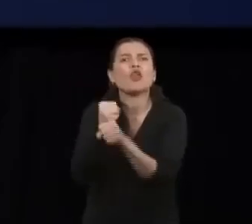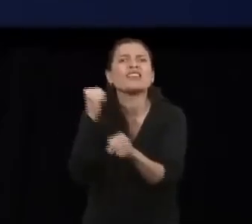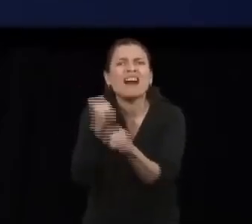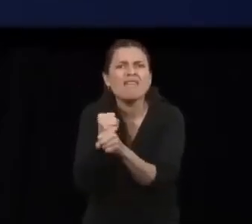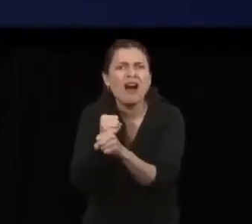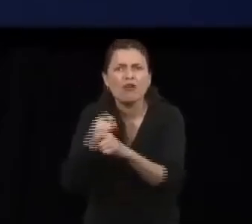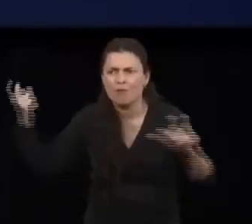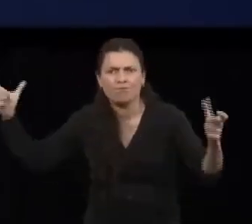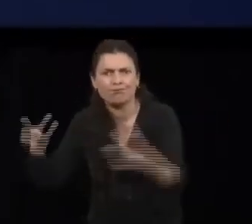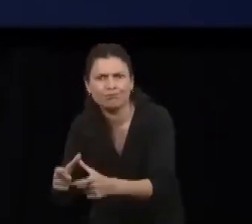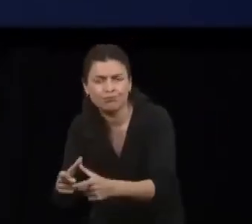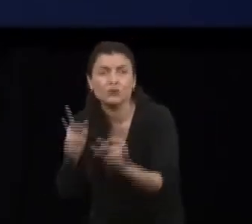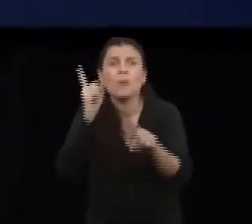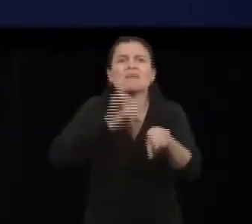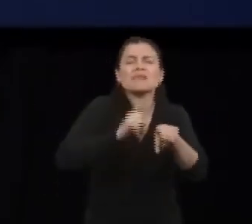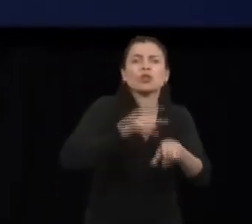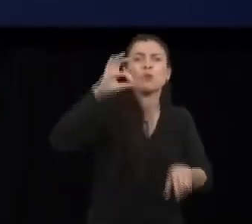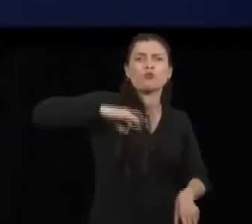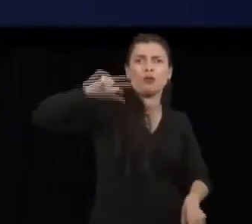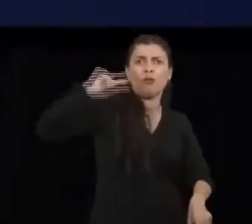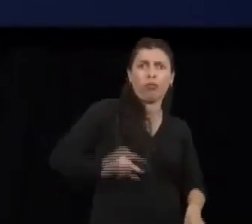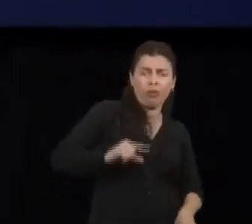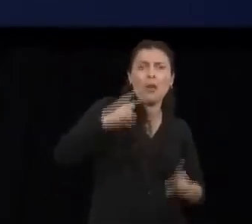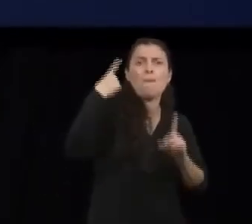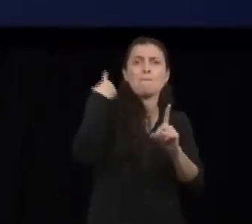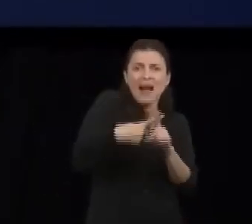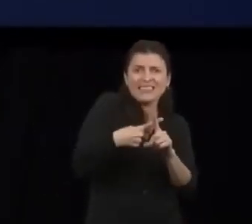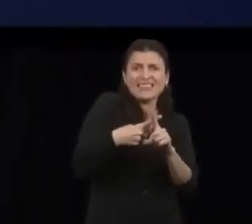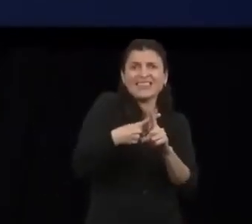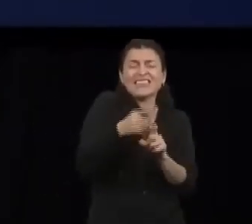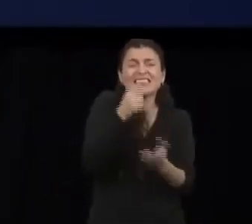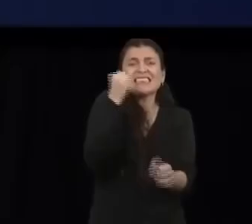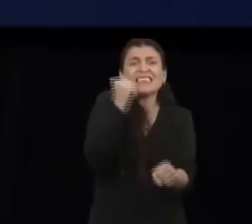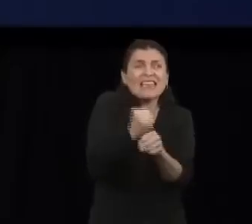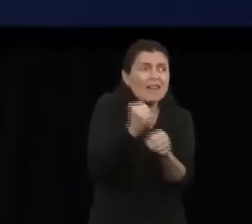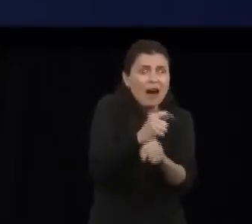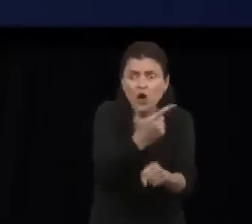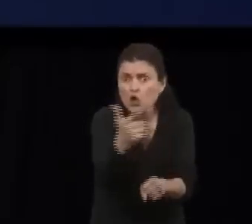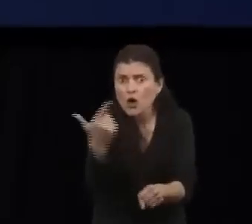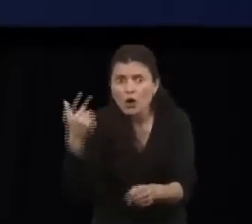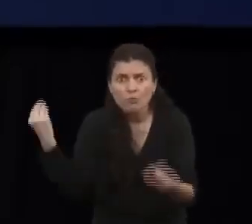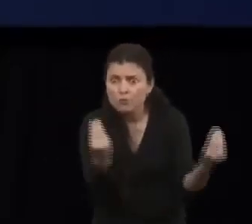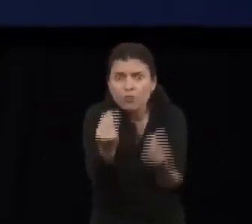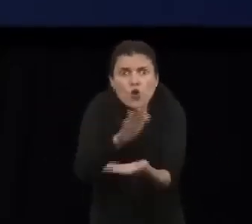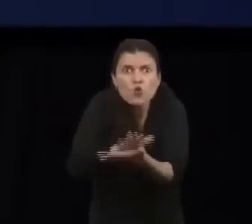which not only made the real wage drop but also did not generate jobs.